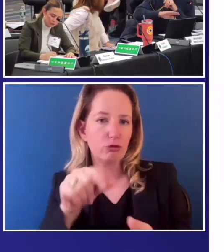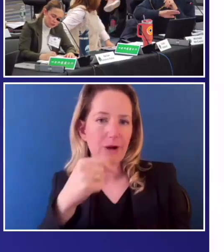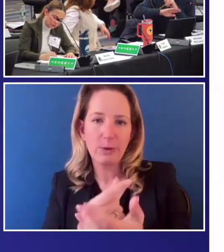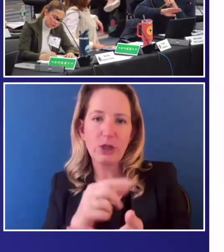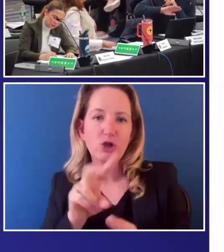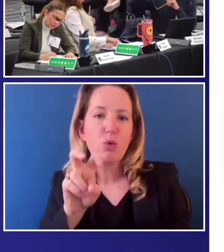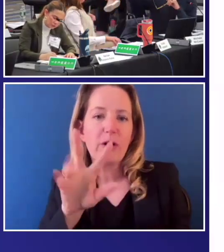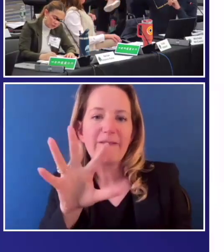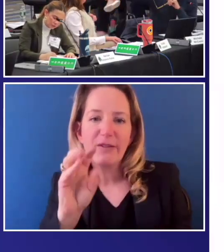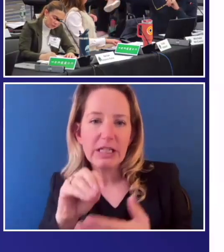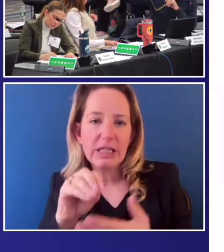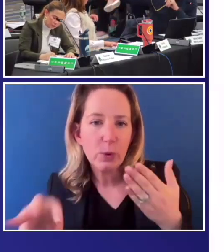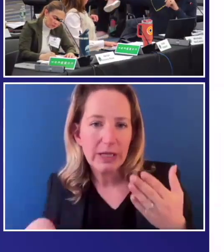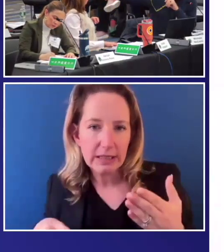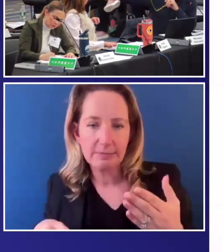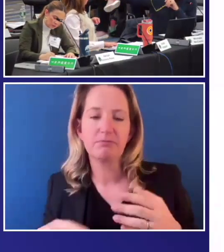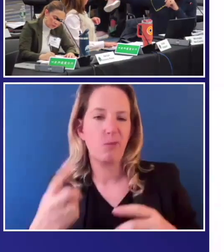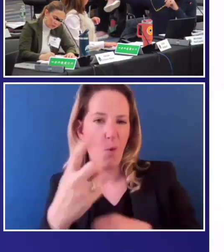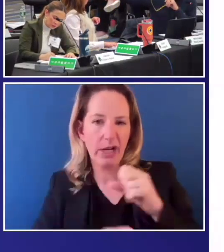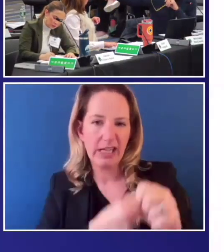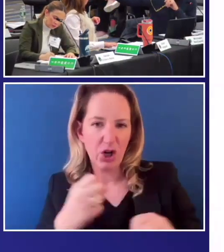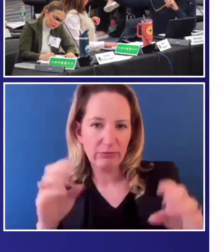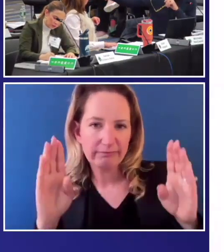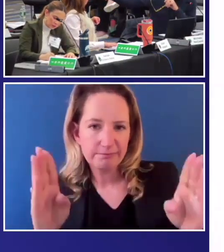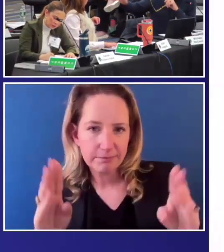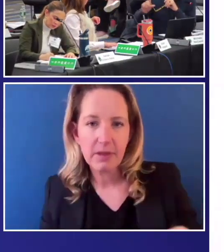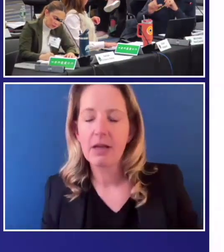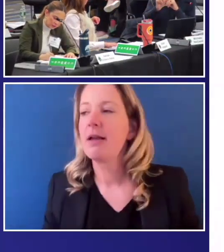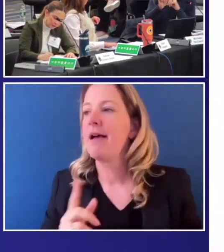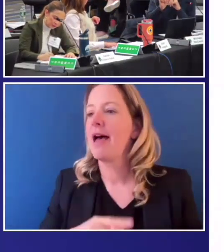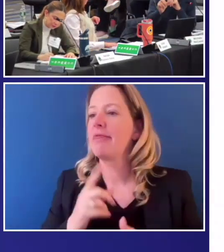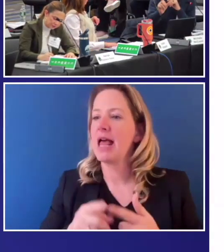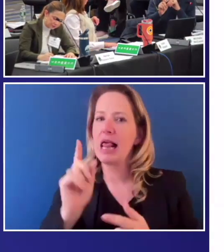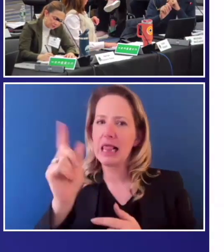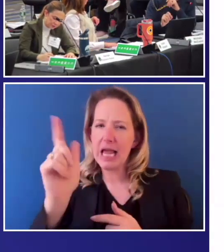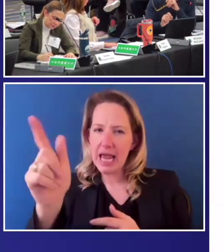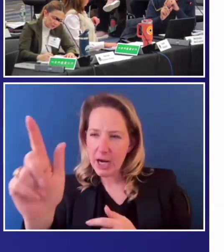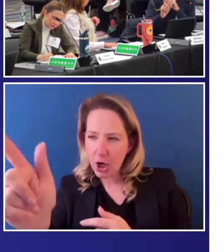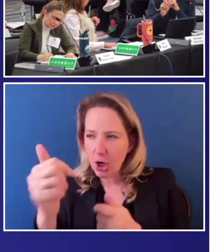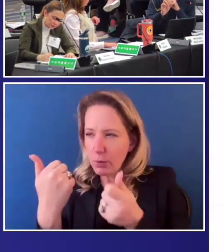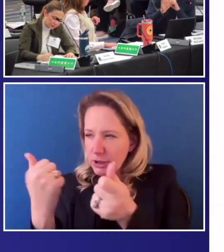And then when we look at, look at the data downstream, we try to capture them,